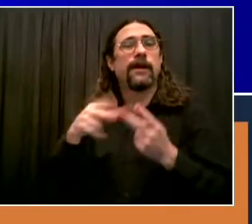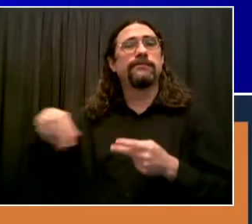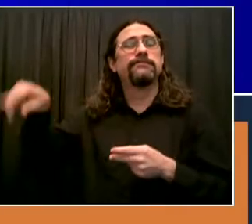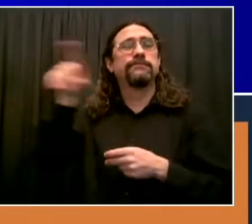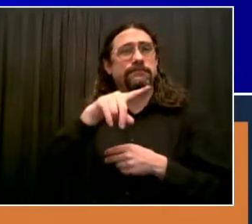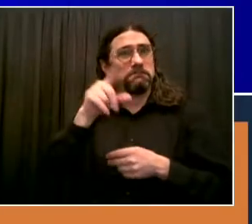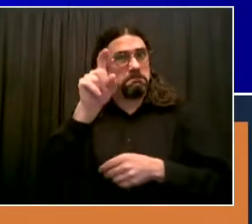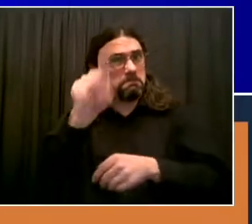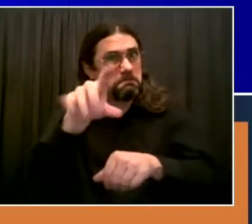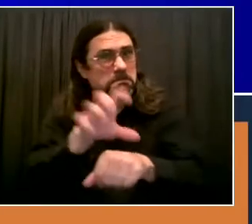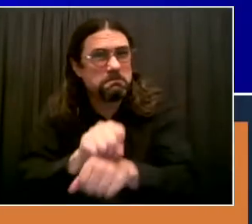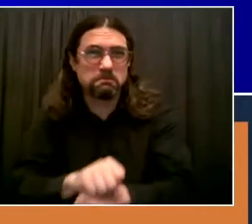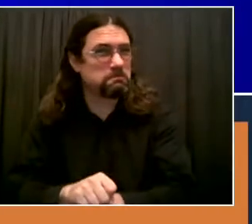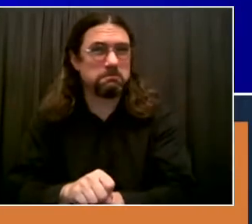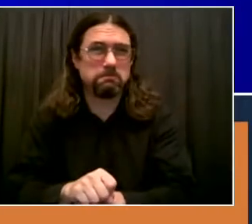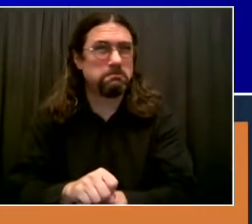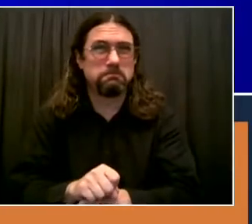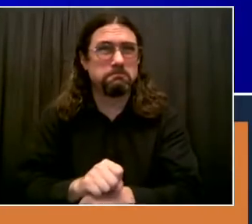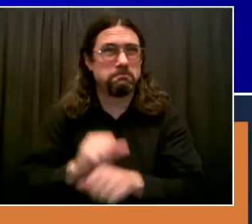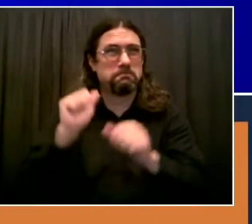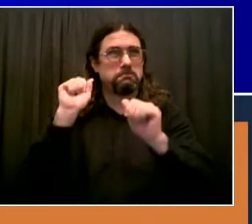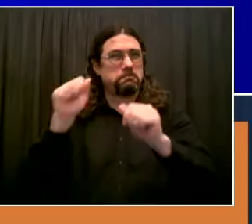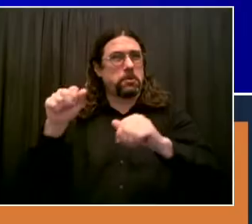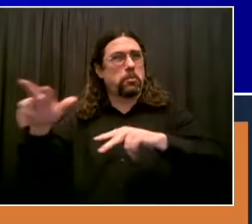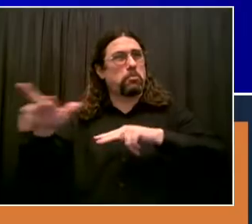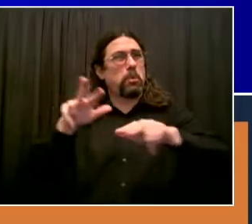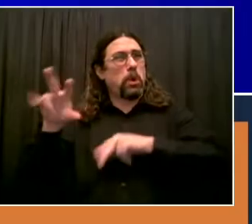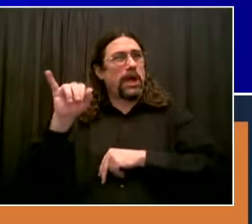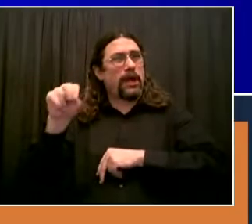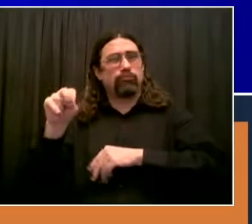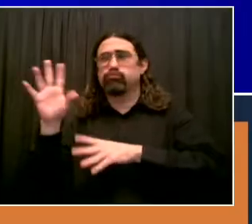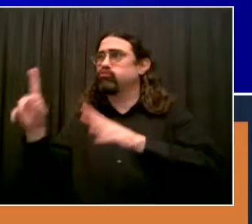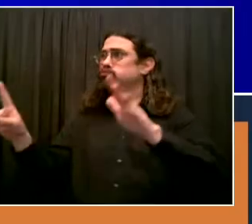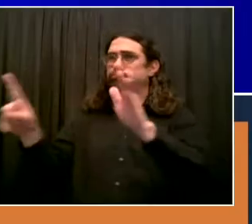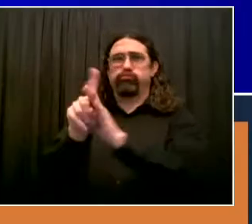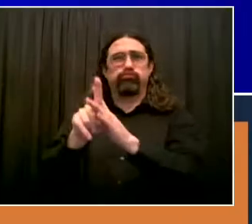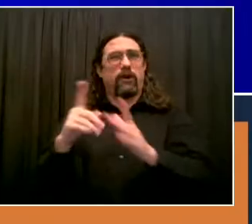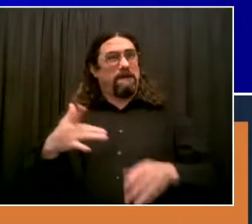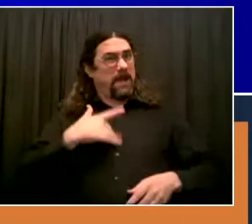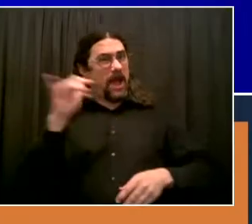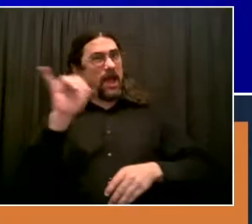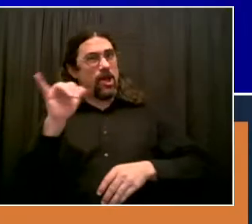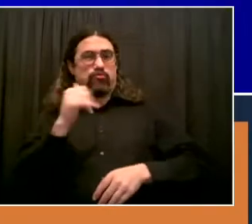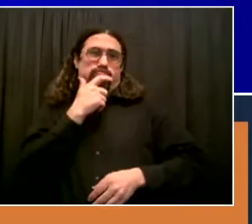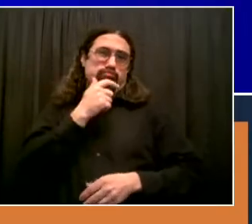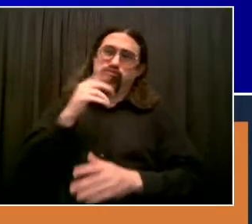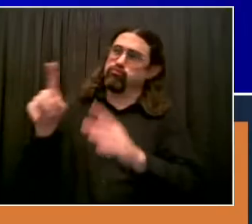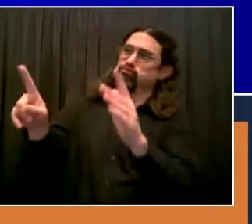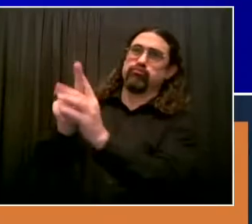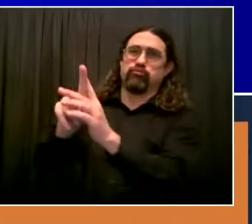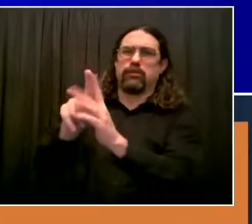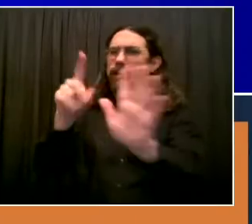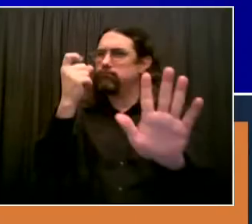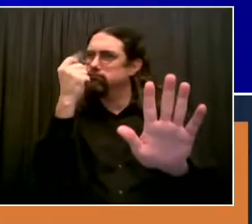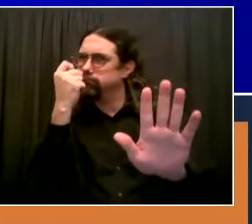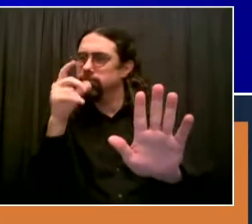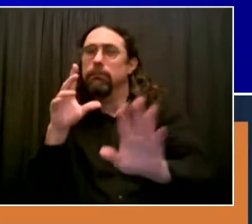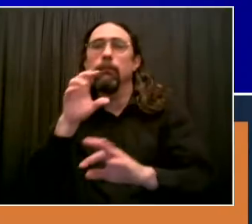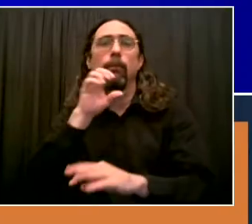CITY-WIDE VACCINATION SITES, YOU CAN WALK UP AND GET A VACCINATION RIGHT AWAY IF YOU ARE 50 YEARS OLD OR OLDER.